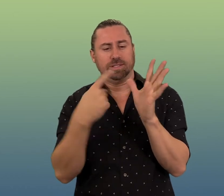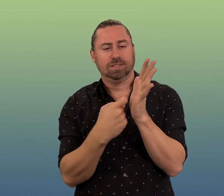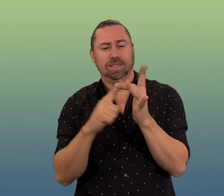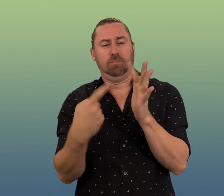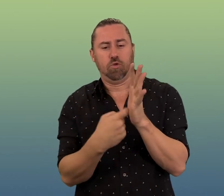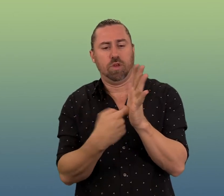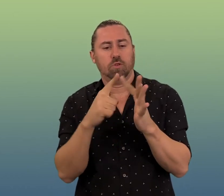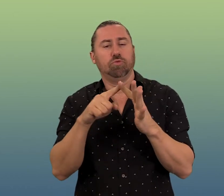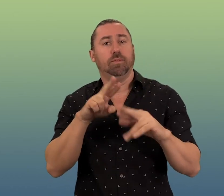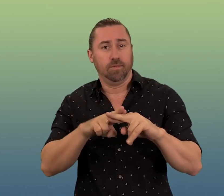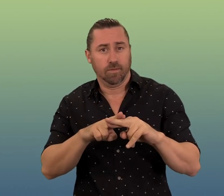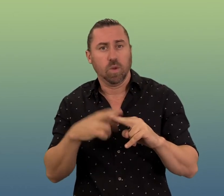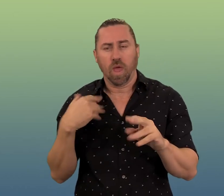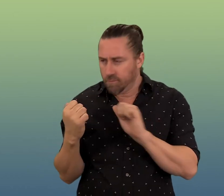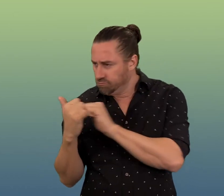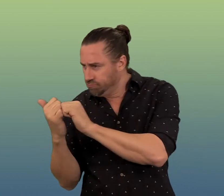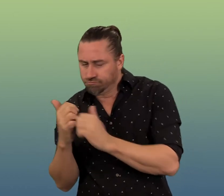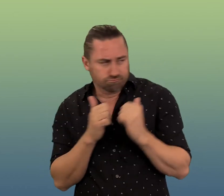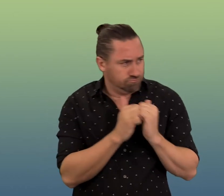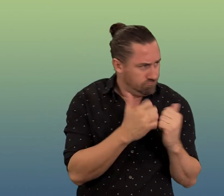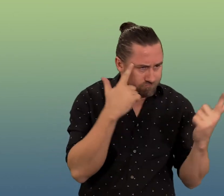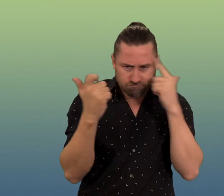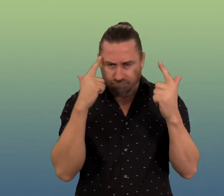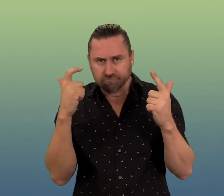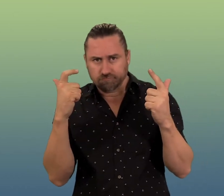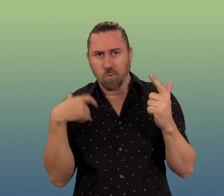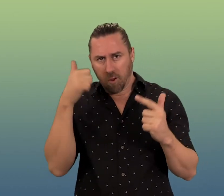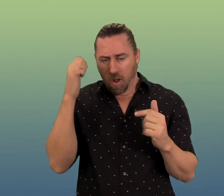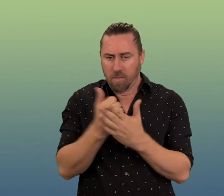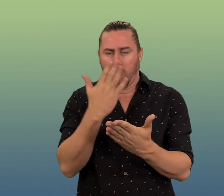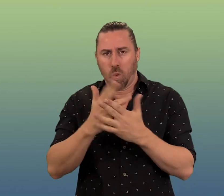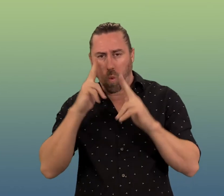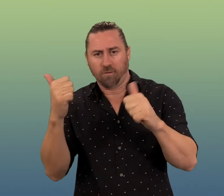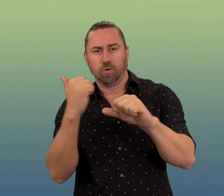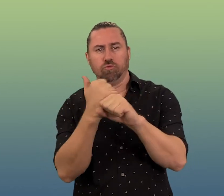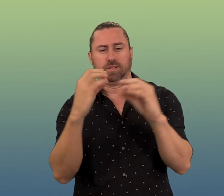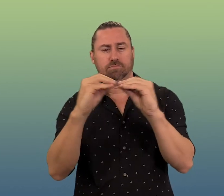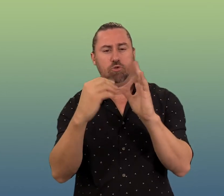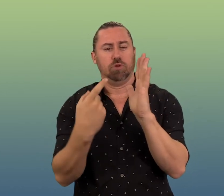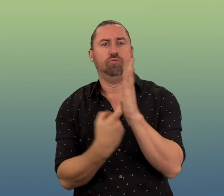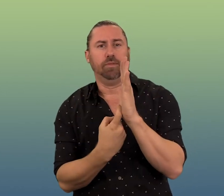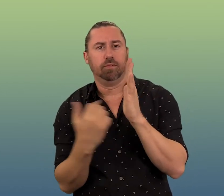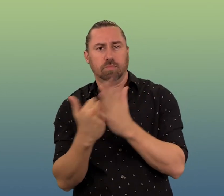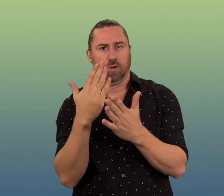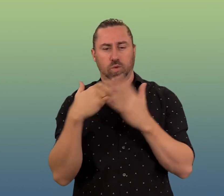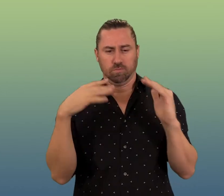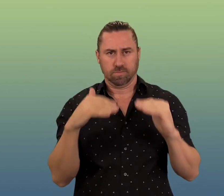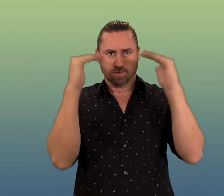Develop solutions in co-design with partners while setting clear expectations in terms of the standards